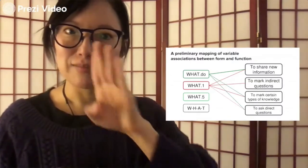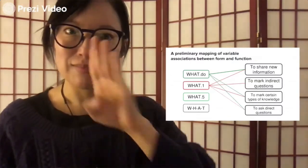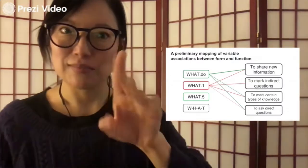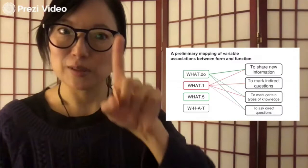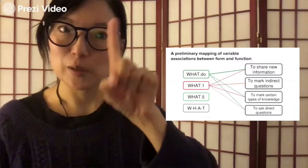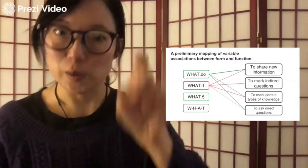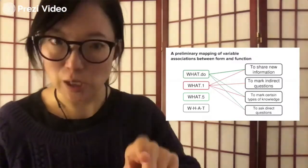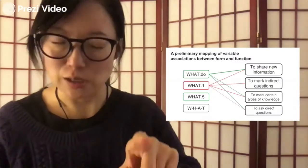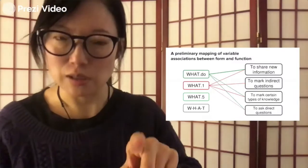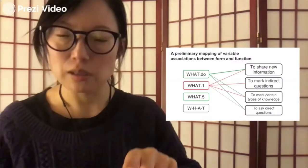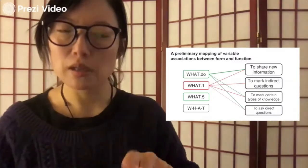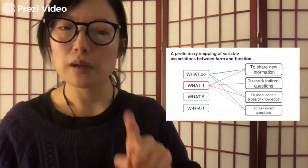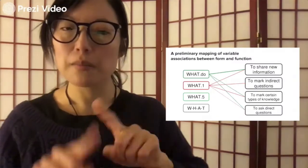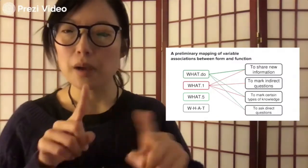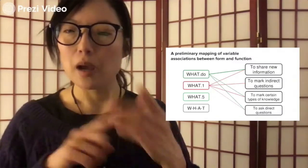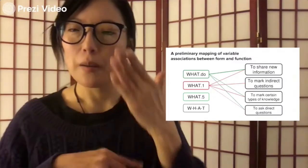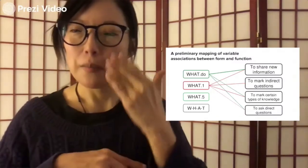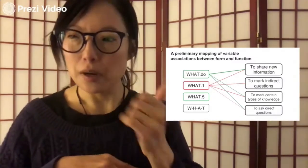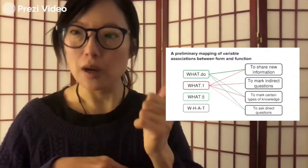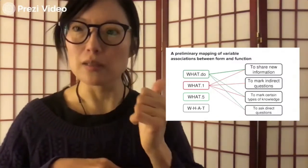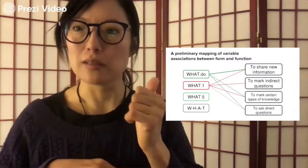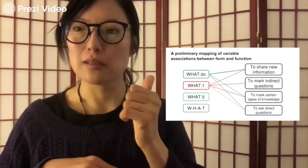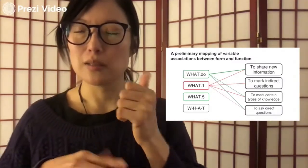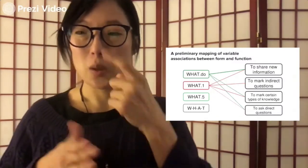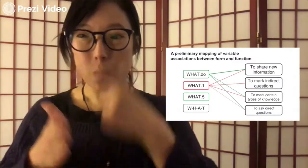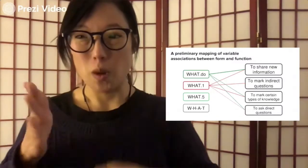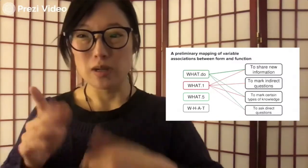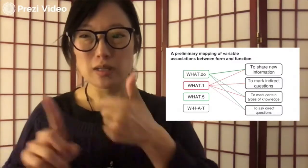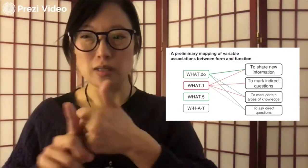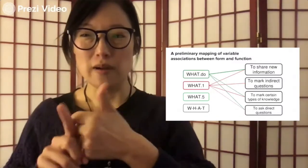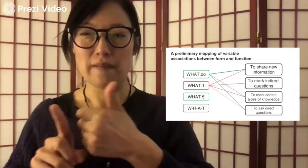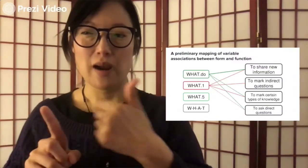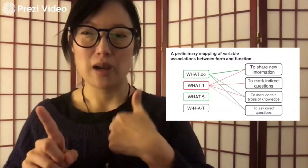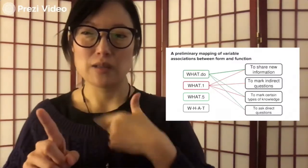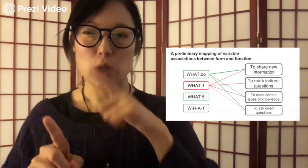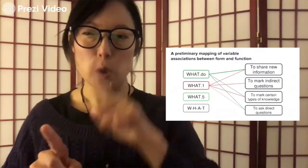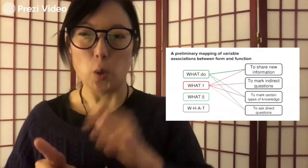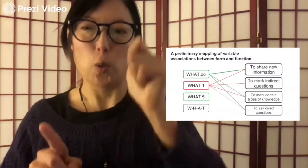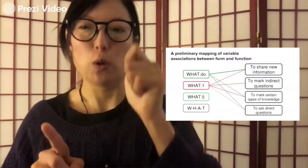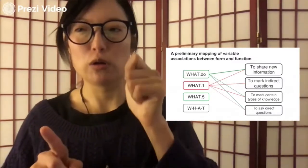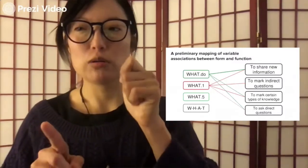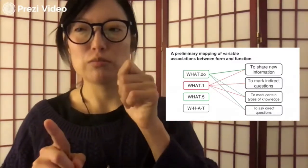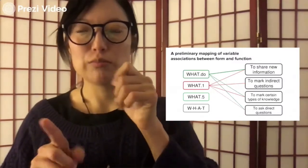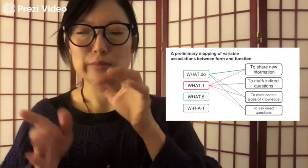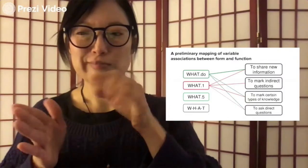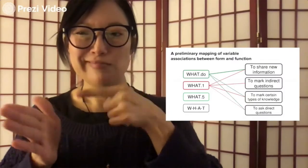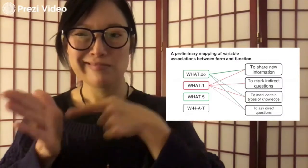mark direct questions, however, because WHAT.1 has a lower